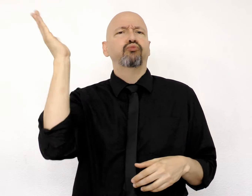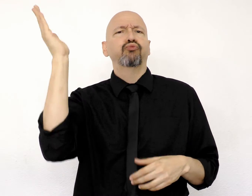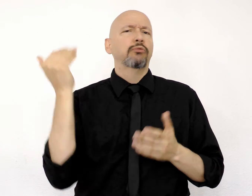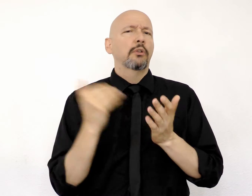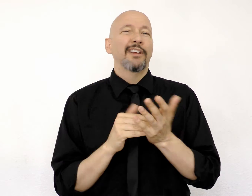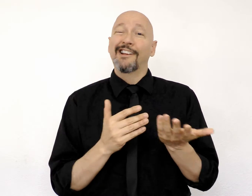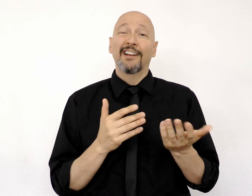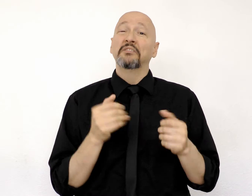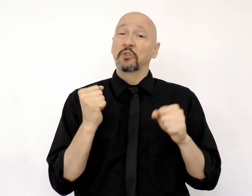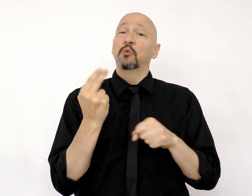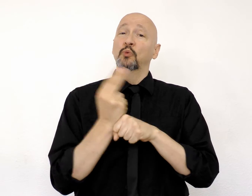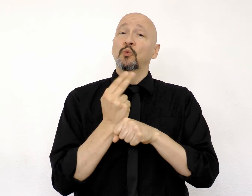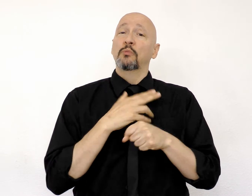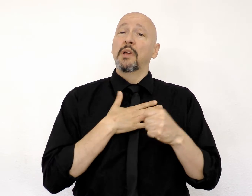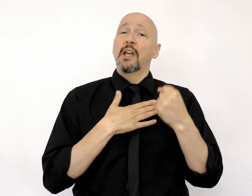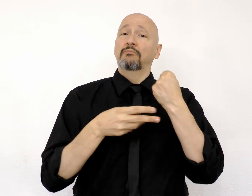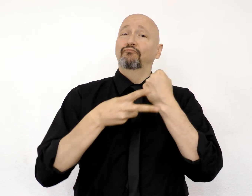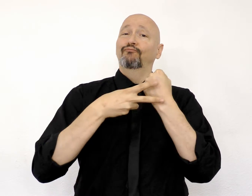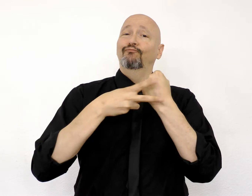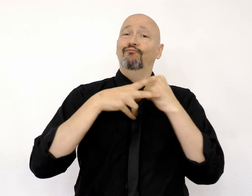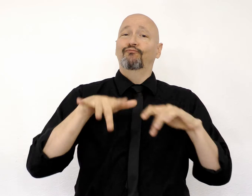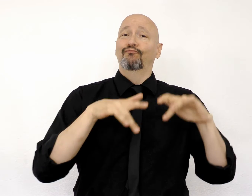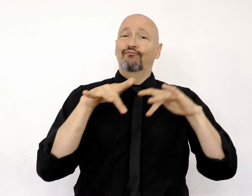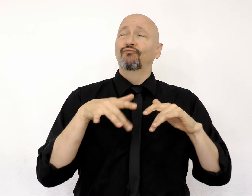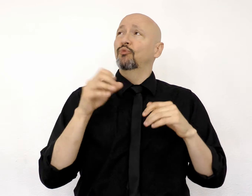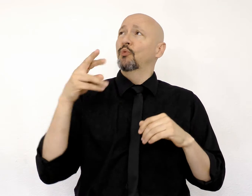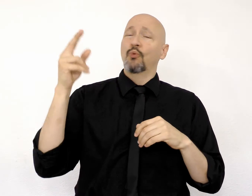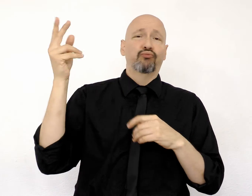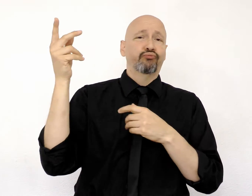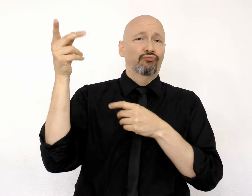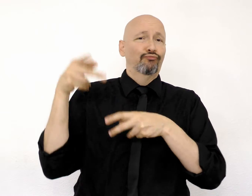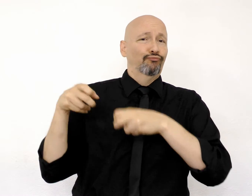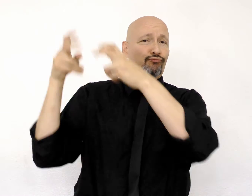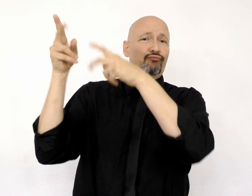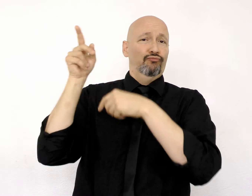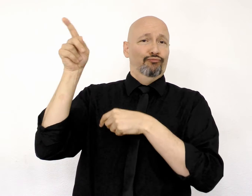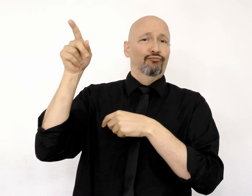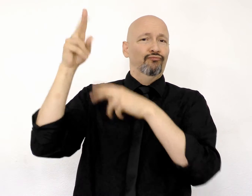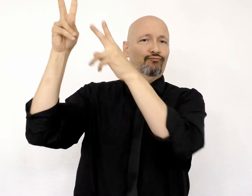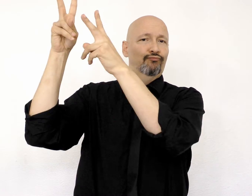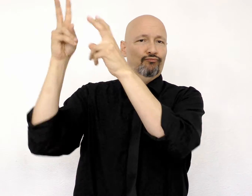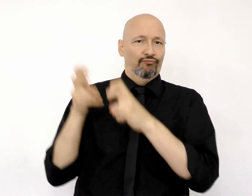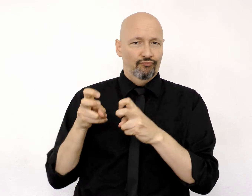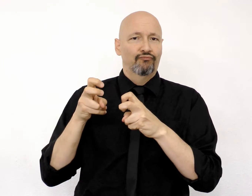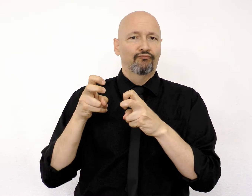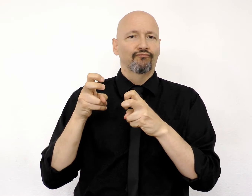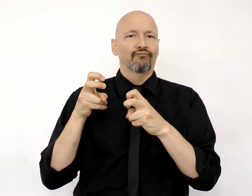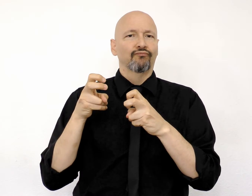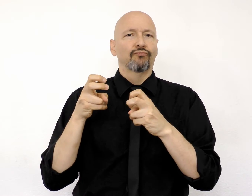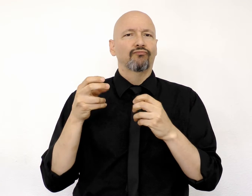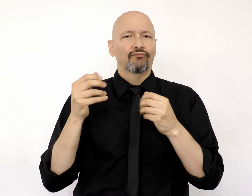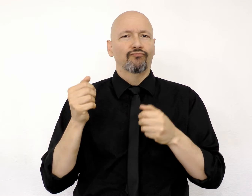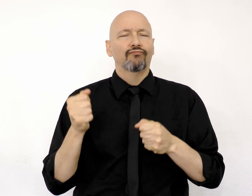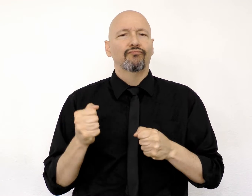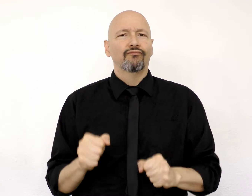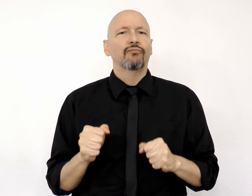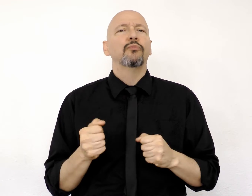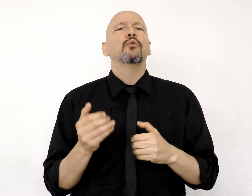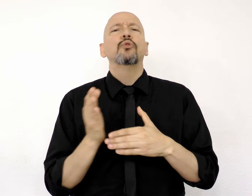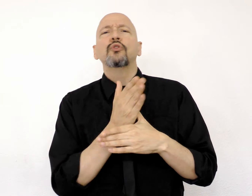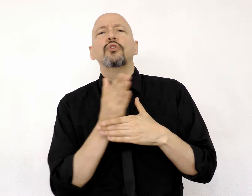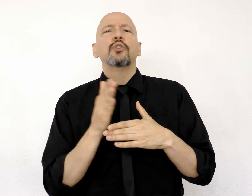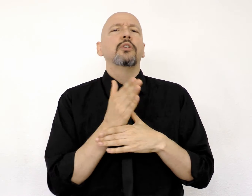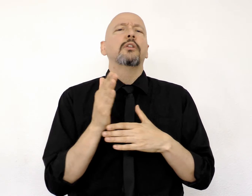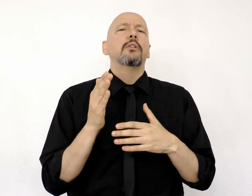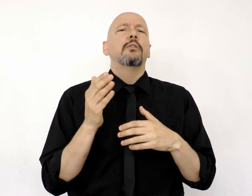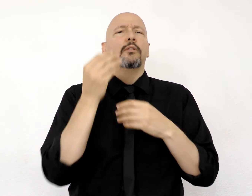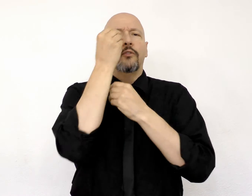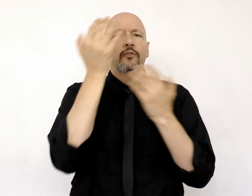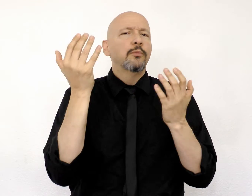There would be no reason to when I could just download the previously recorded lecture.